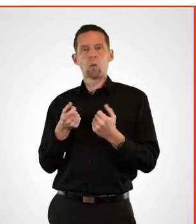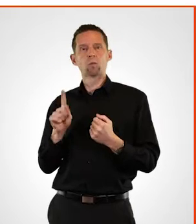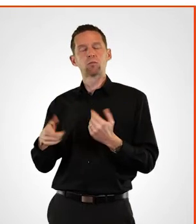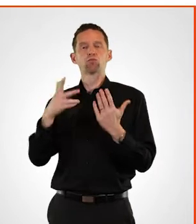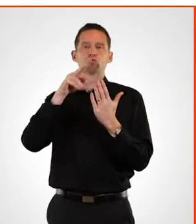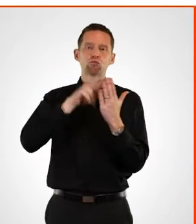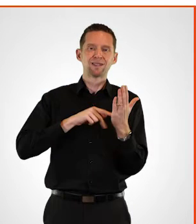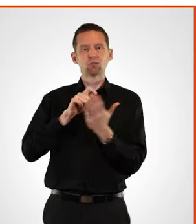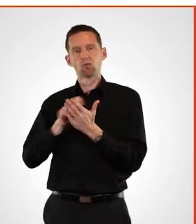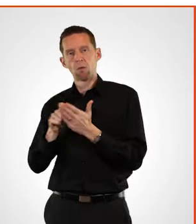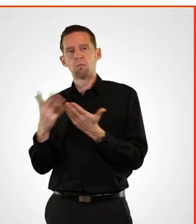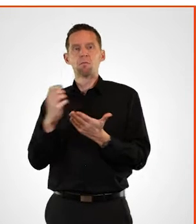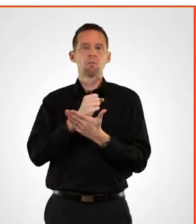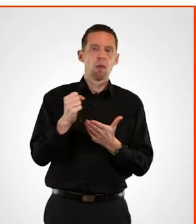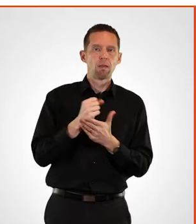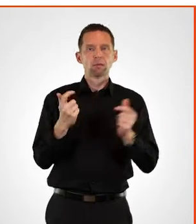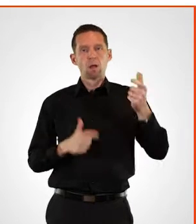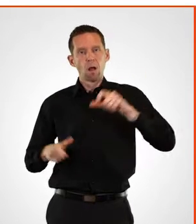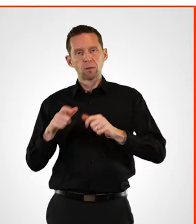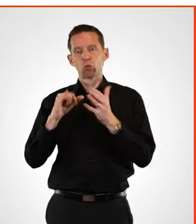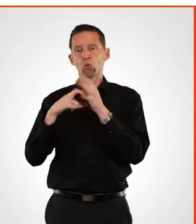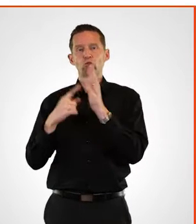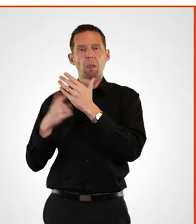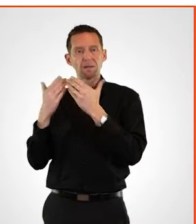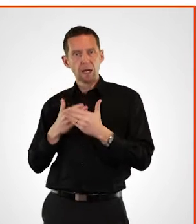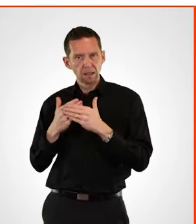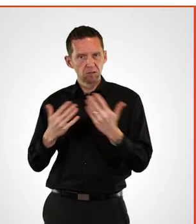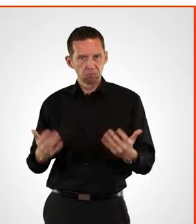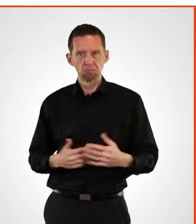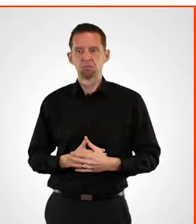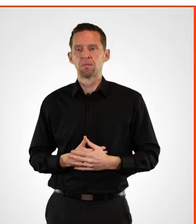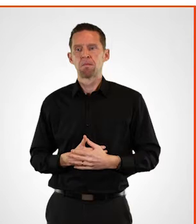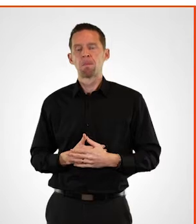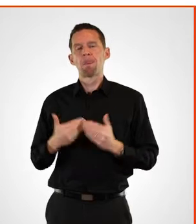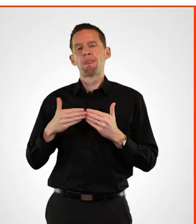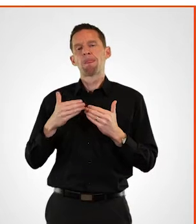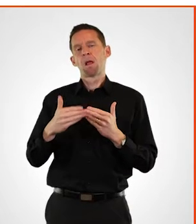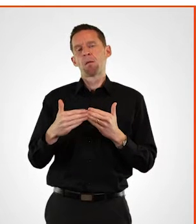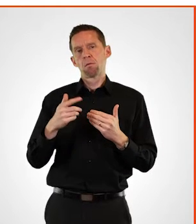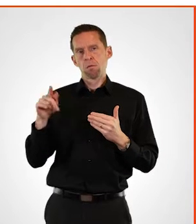and that's reading, writing, maths, science, social studies. And what we want to do, of course,